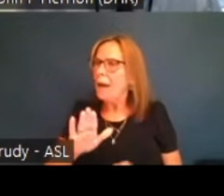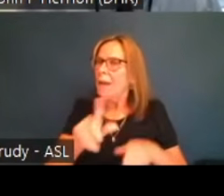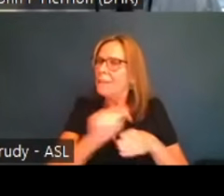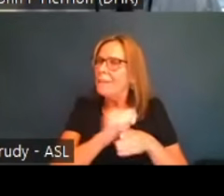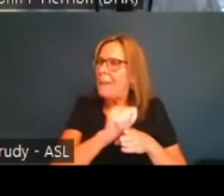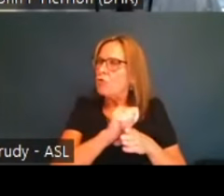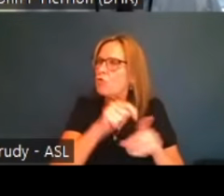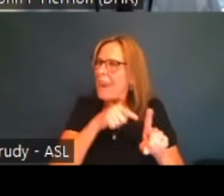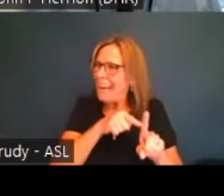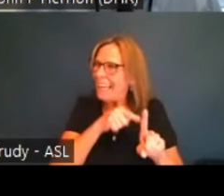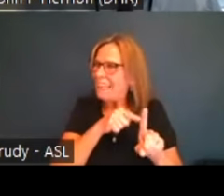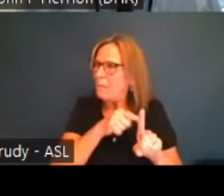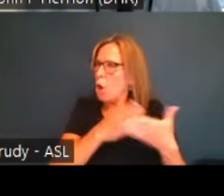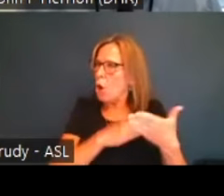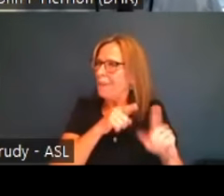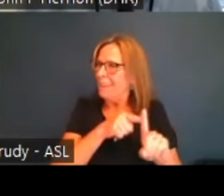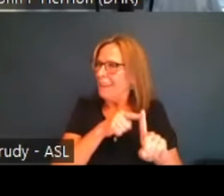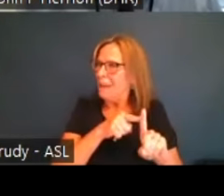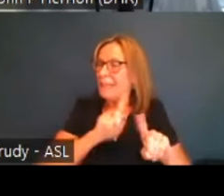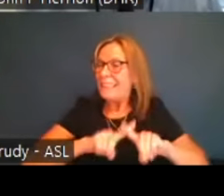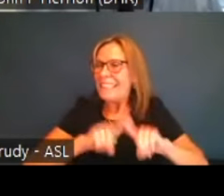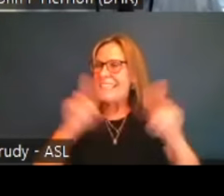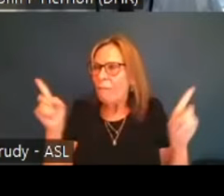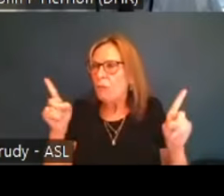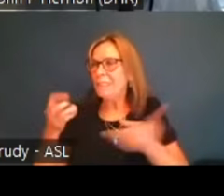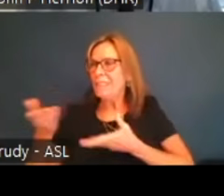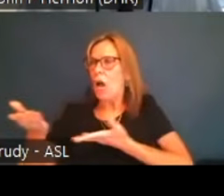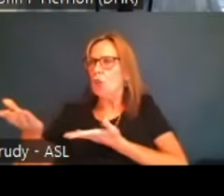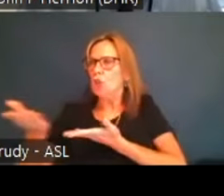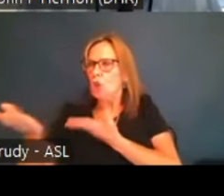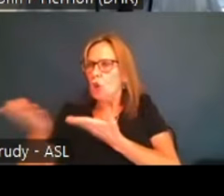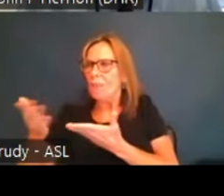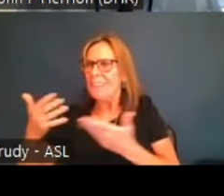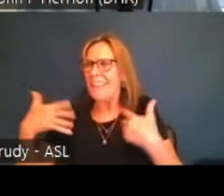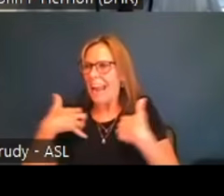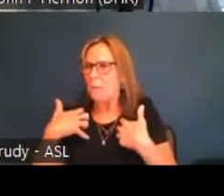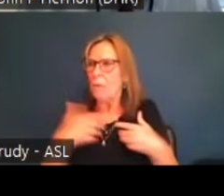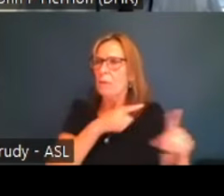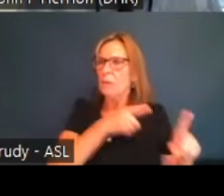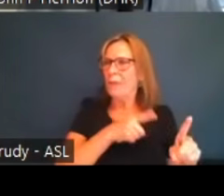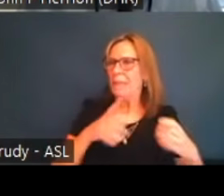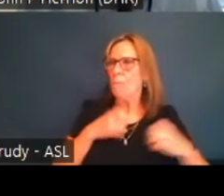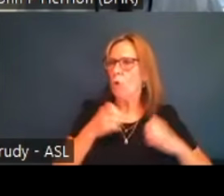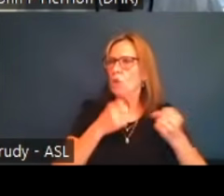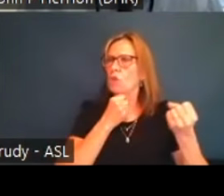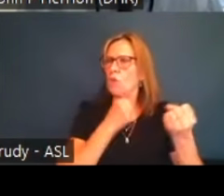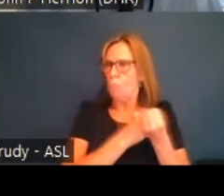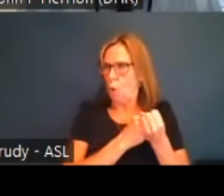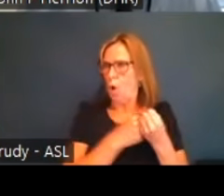talking about housing, and again, today's focus is on public accommodation, so again , don't come away confused